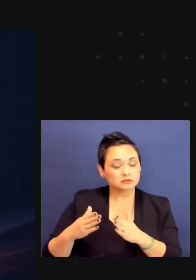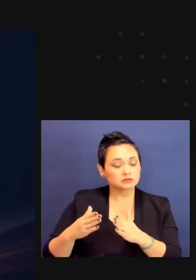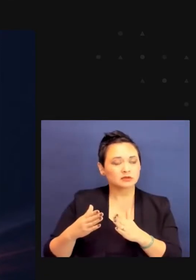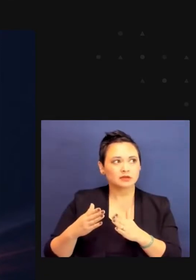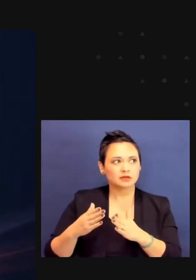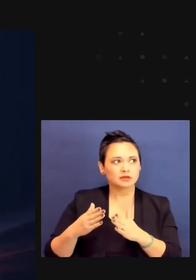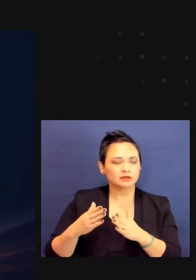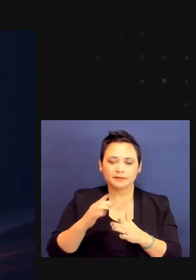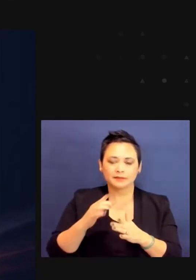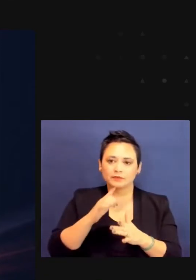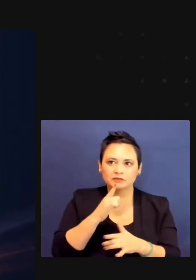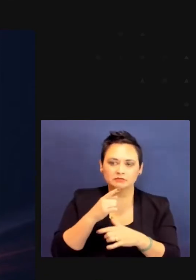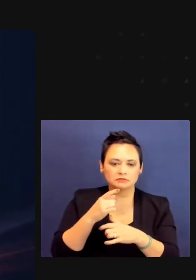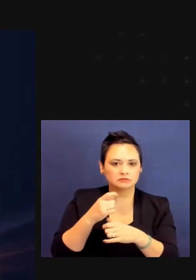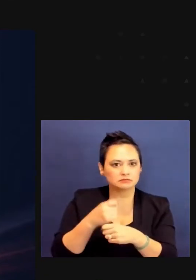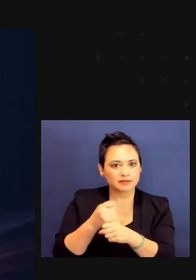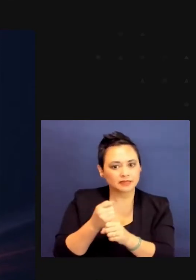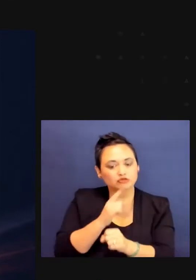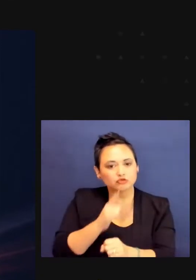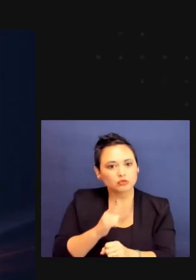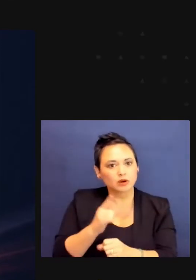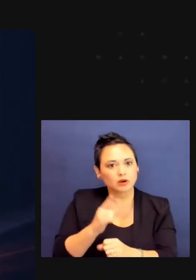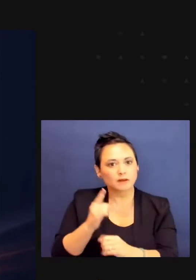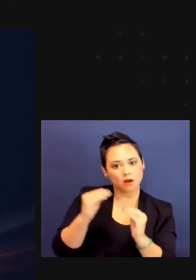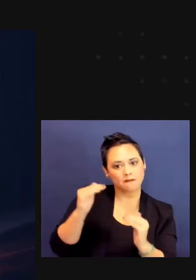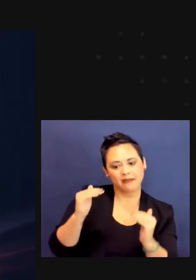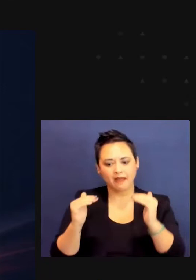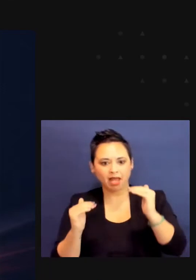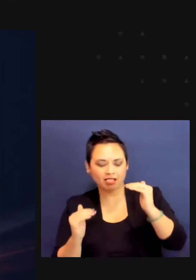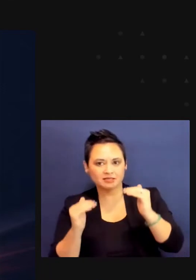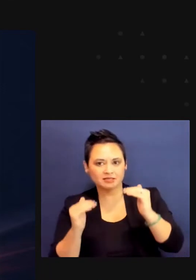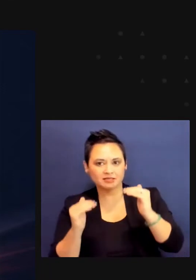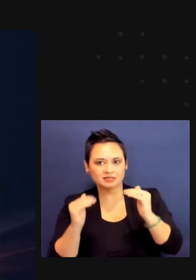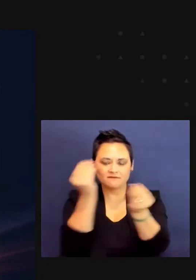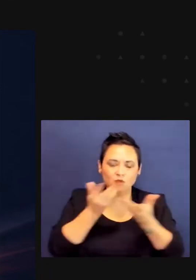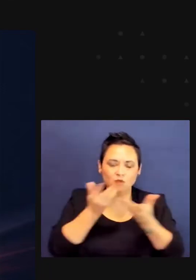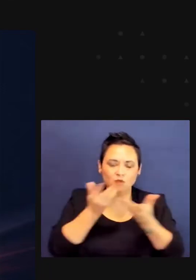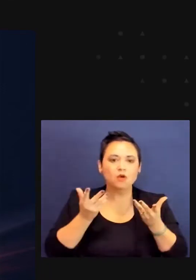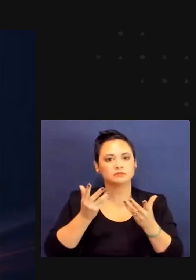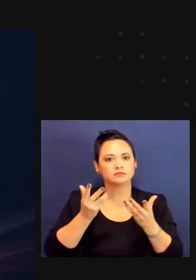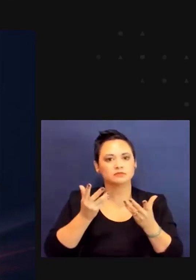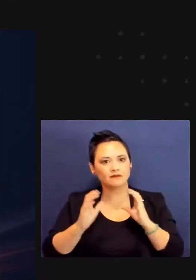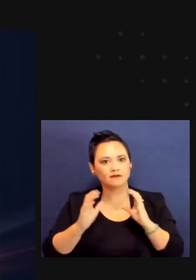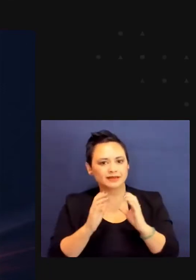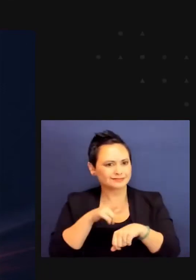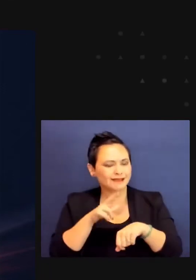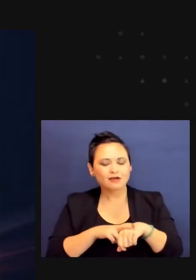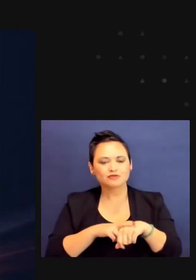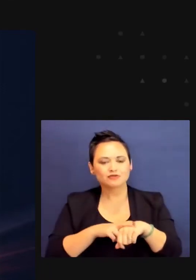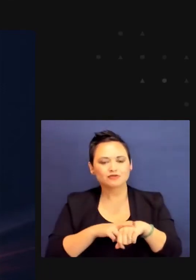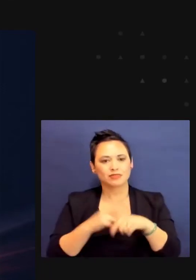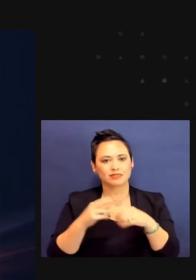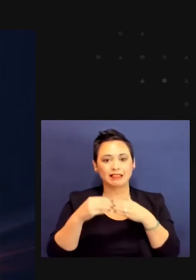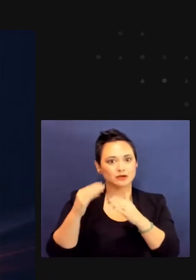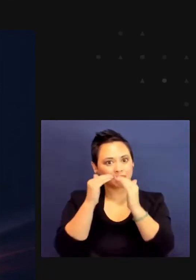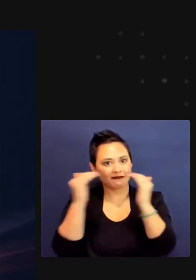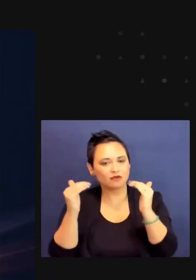and informed conversations, naturally, at the leadership level. The challenge here, just as important as hiring